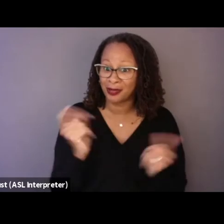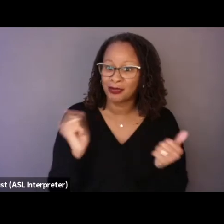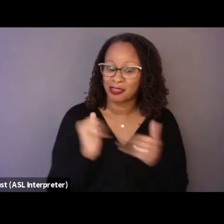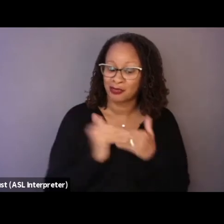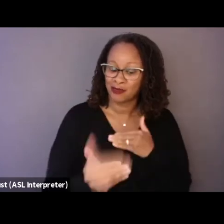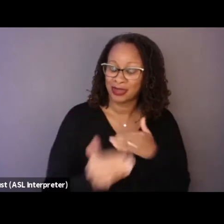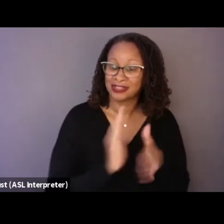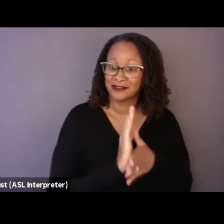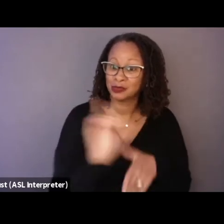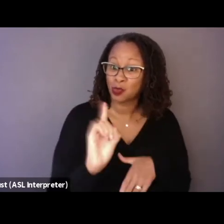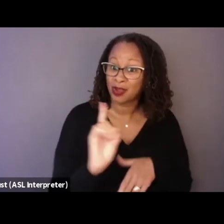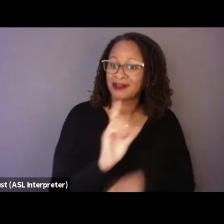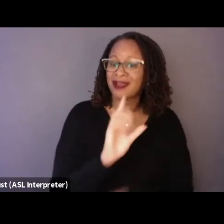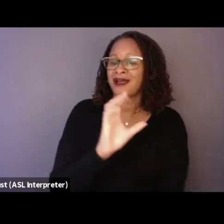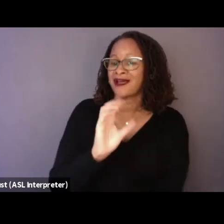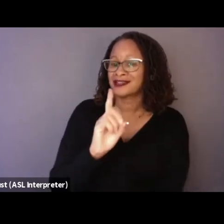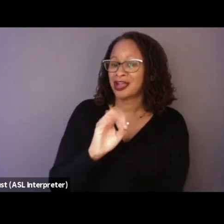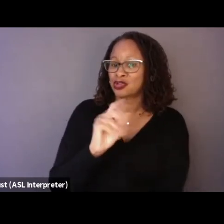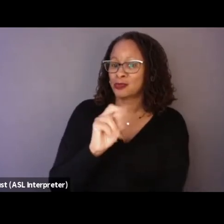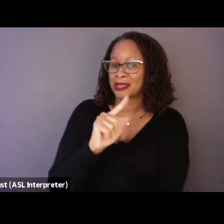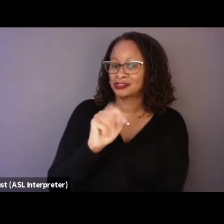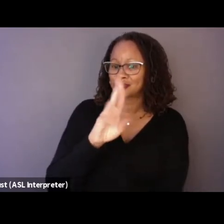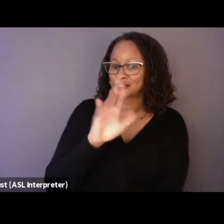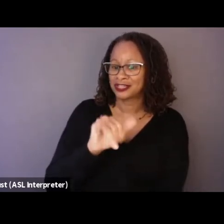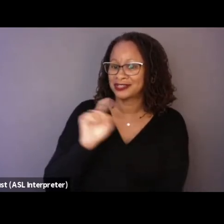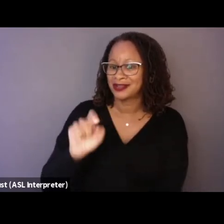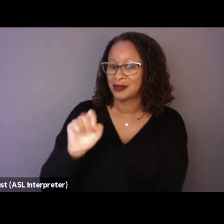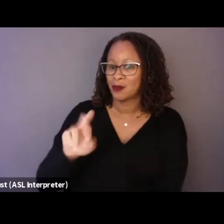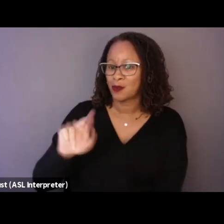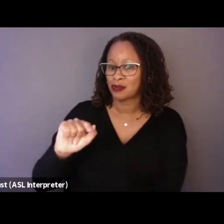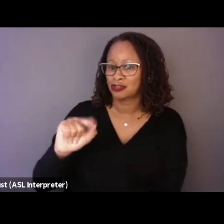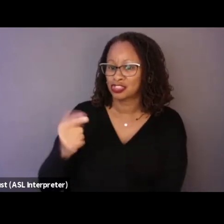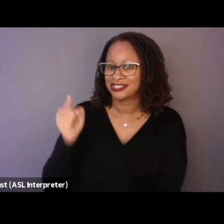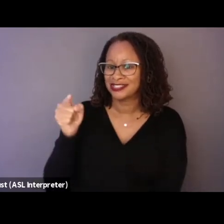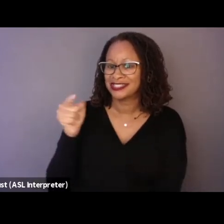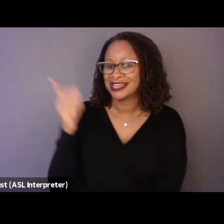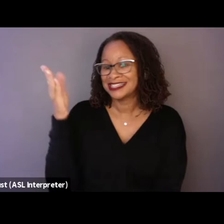at documentary.org/screening-series